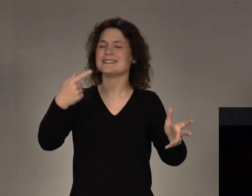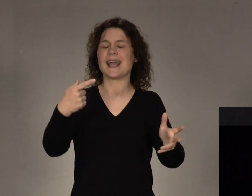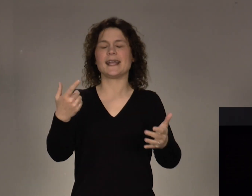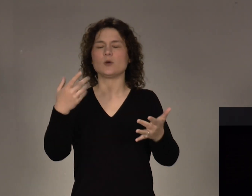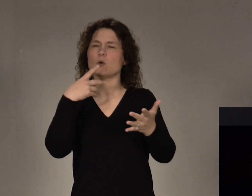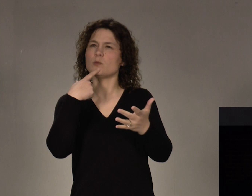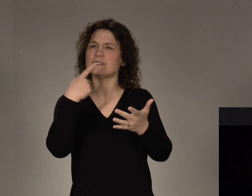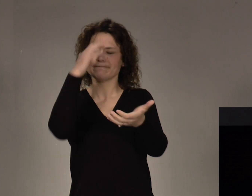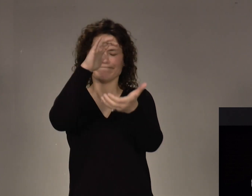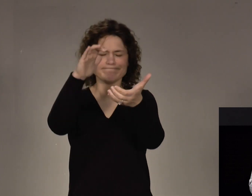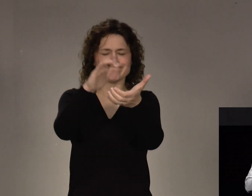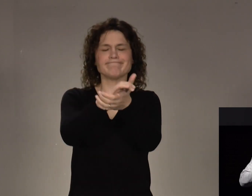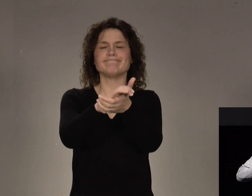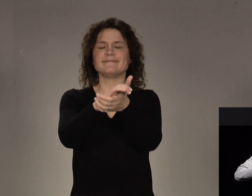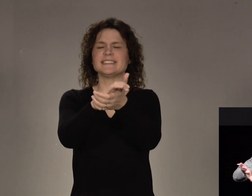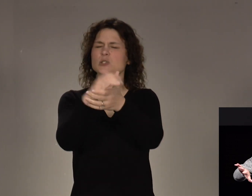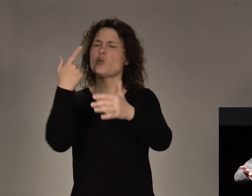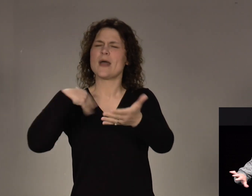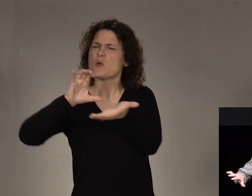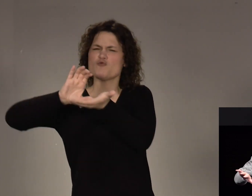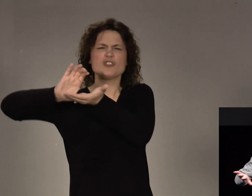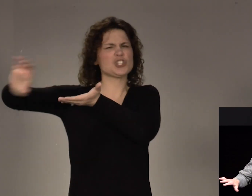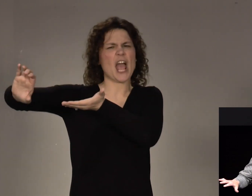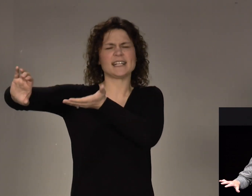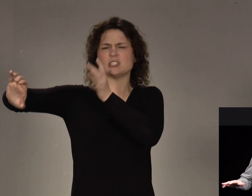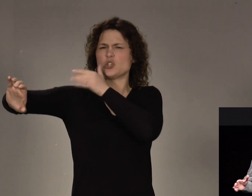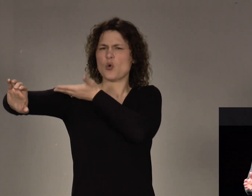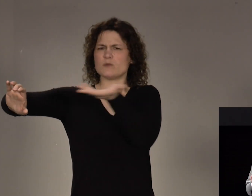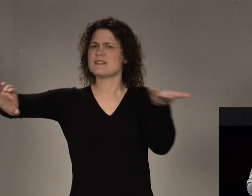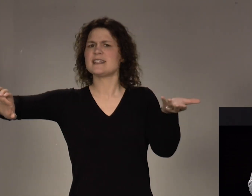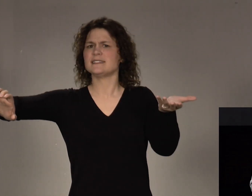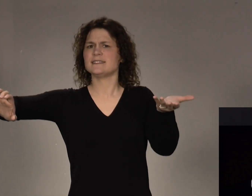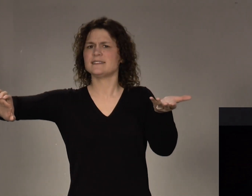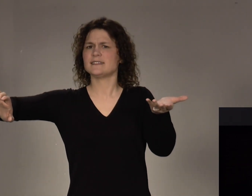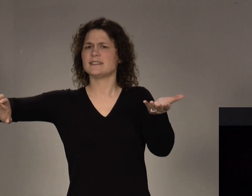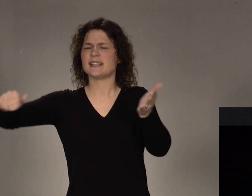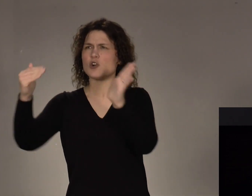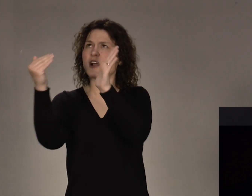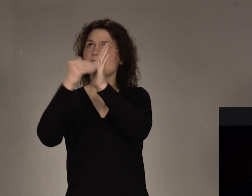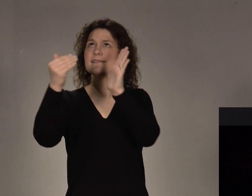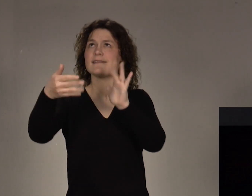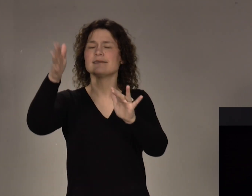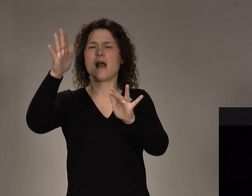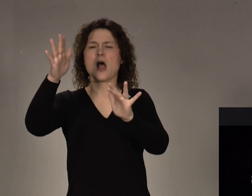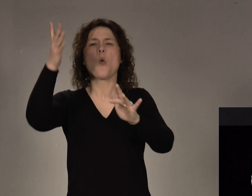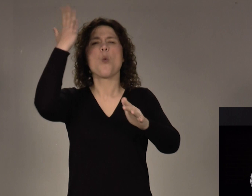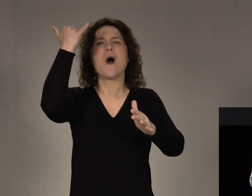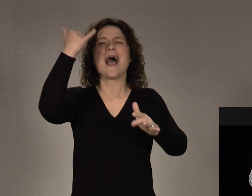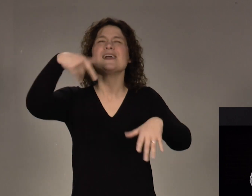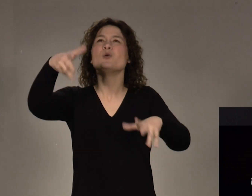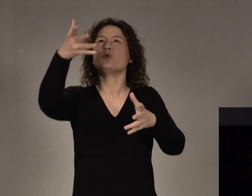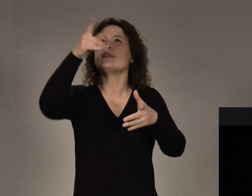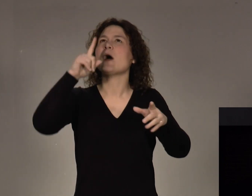recite the Creed is that we reject those idolatries and for the one true Triune